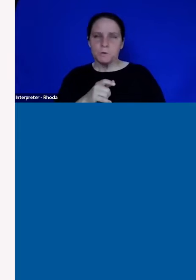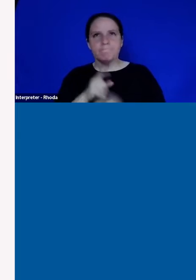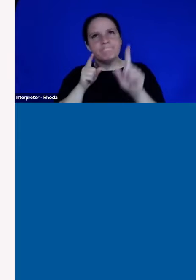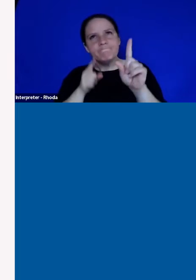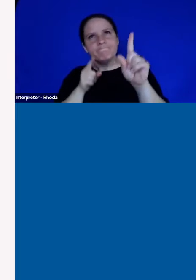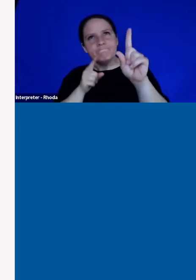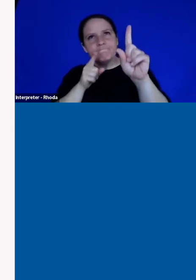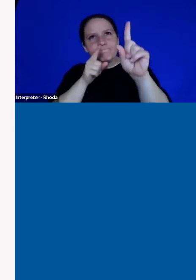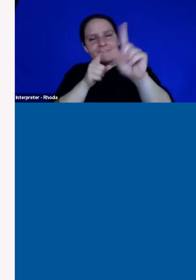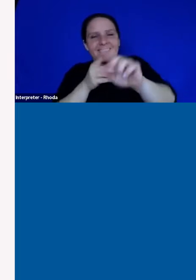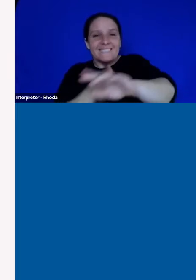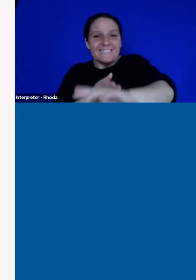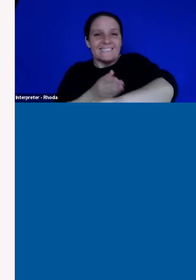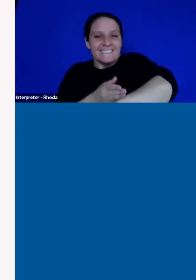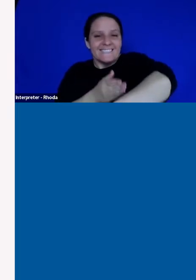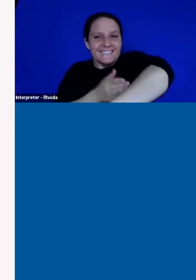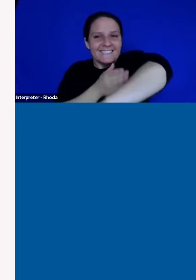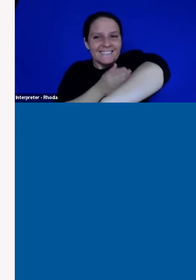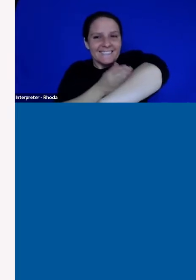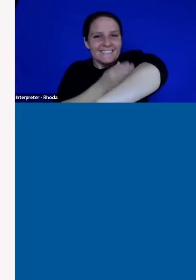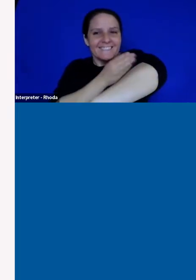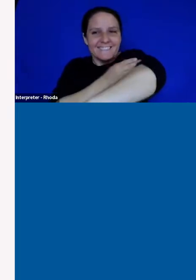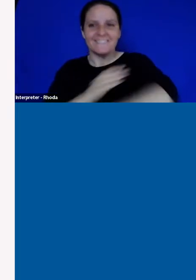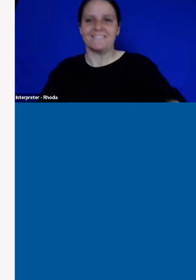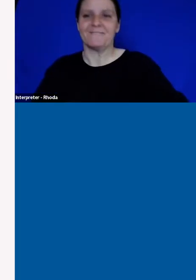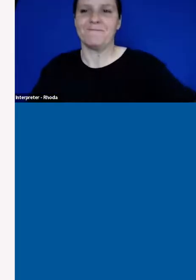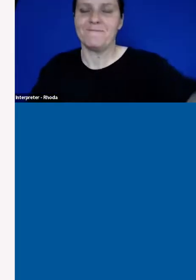and learn new practices as technology and society change.